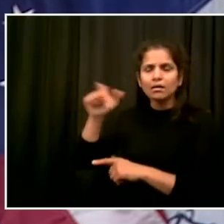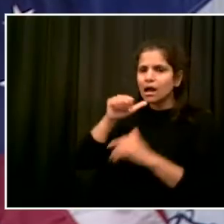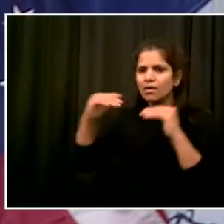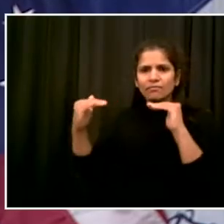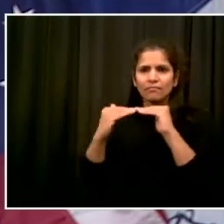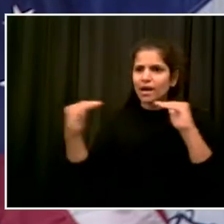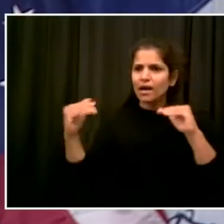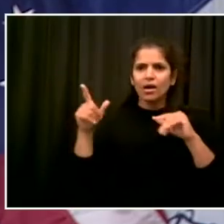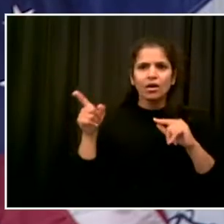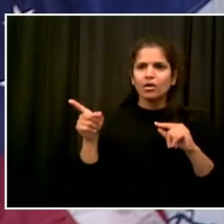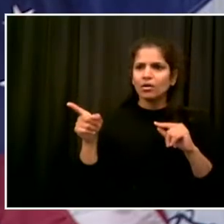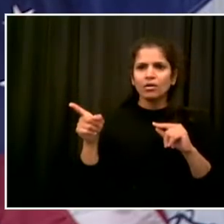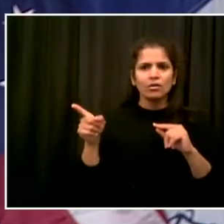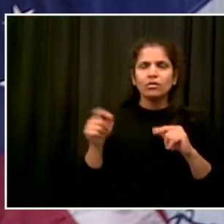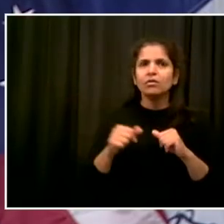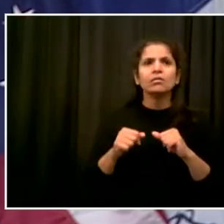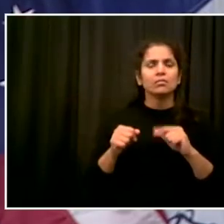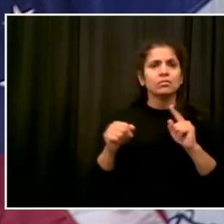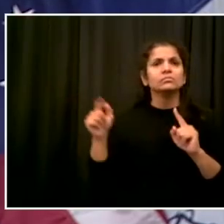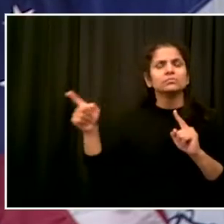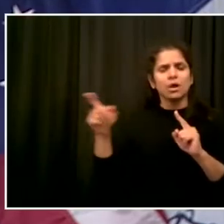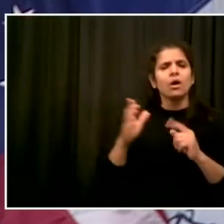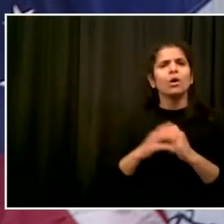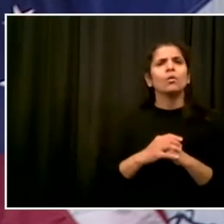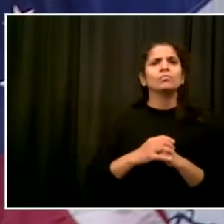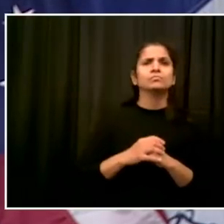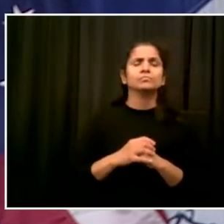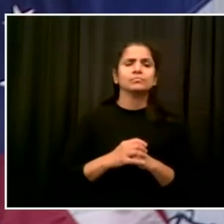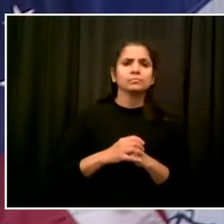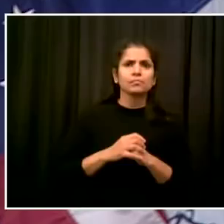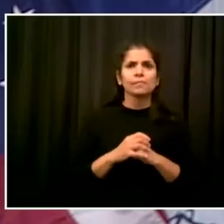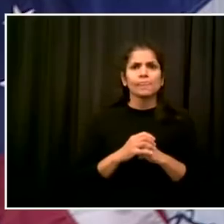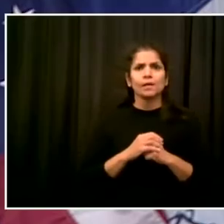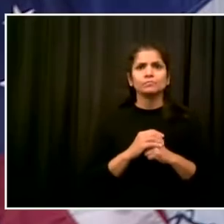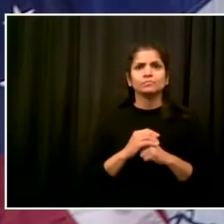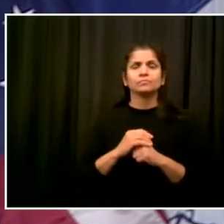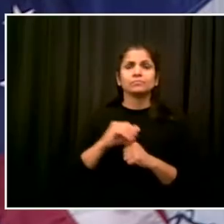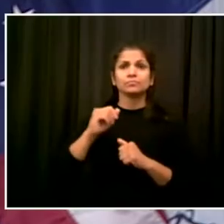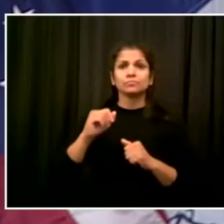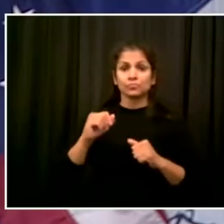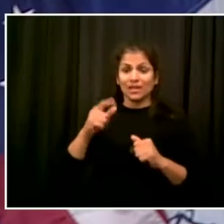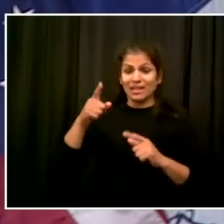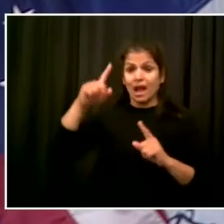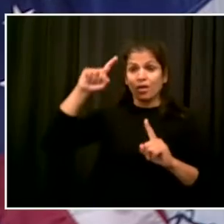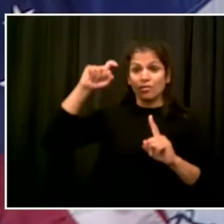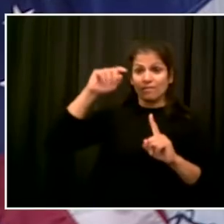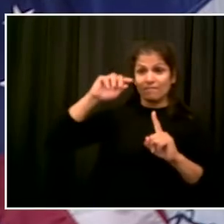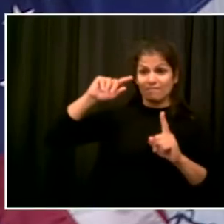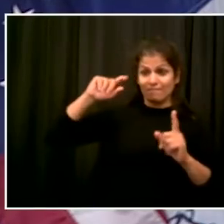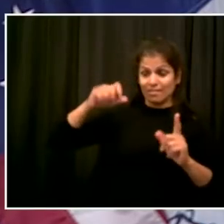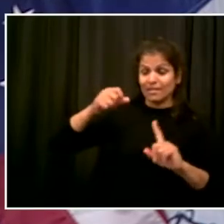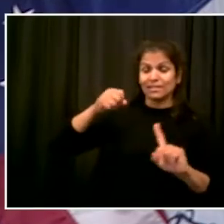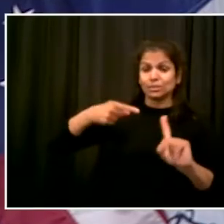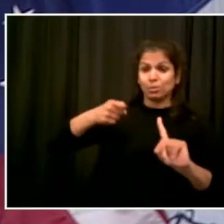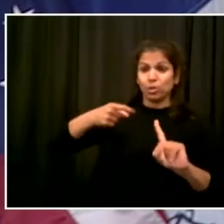PEPOLEI N ITHS COUNTRY DO NOT PAY THEIR FAIR SHAE RIN TAXE S. I ILWL SAY IT AGAIN. ALL THE PEOPLE IN THIS OCUNRTY